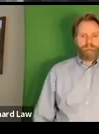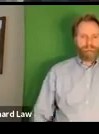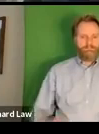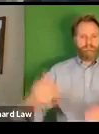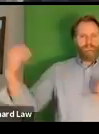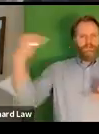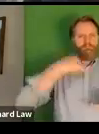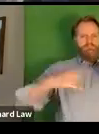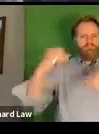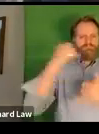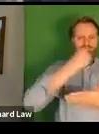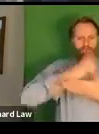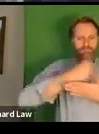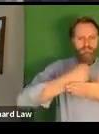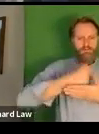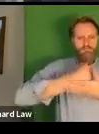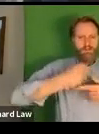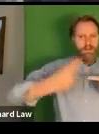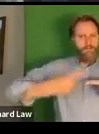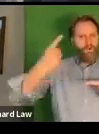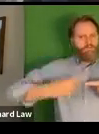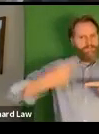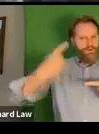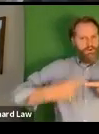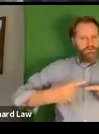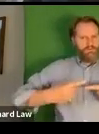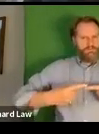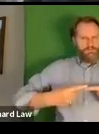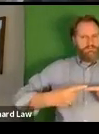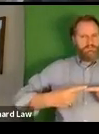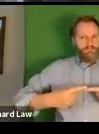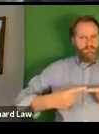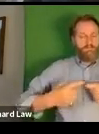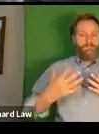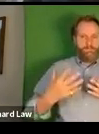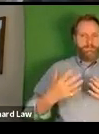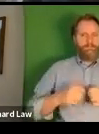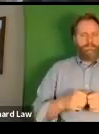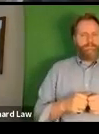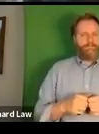PCP immigration officers on legacy terms members are still having to ask for